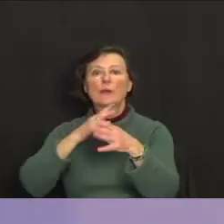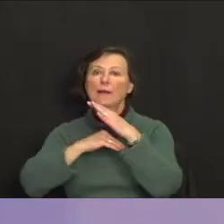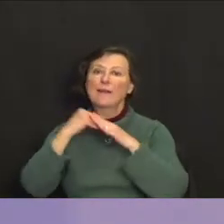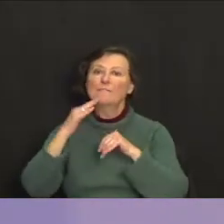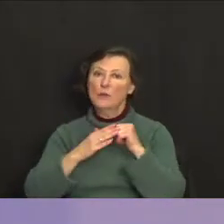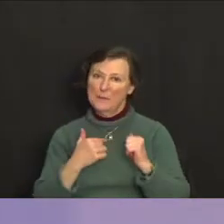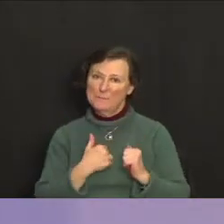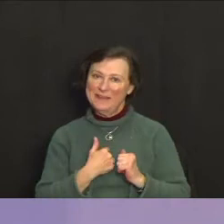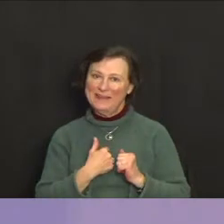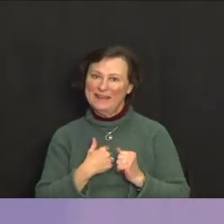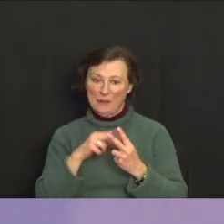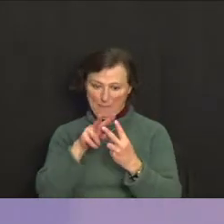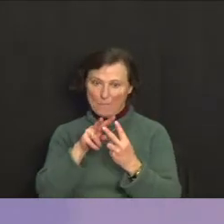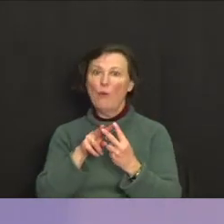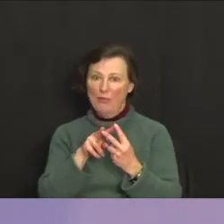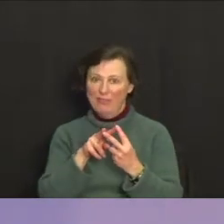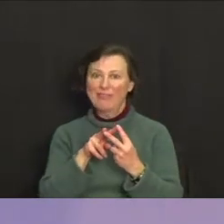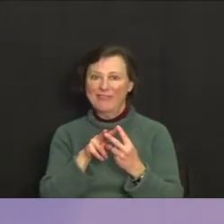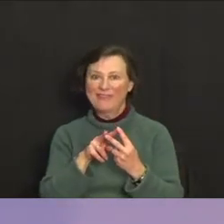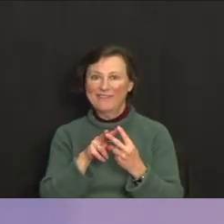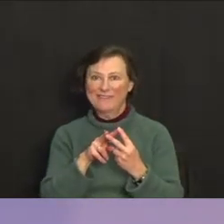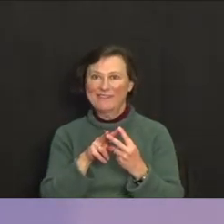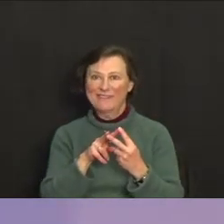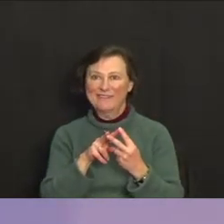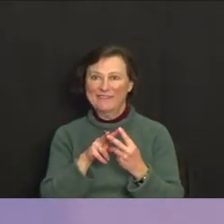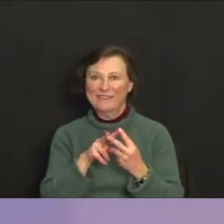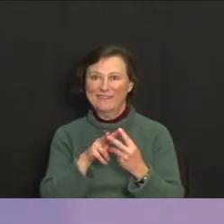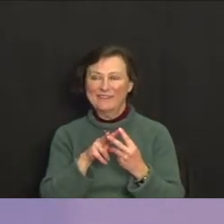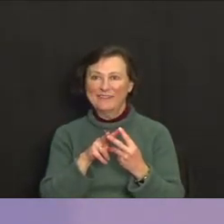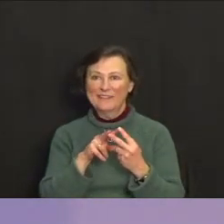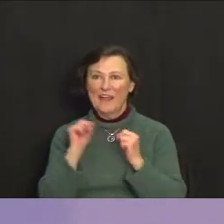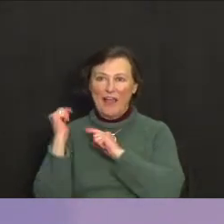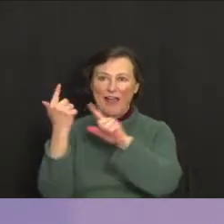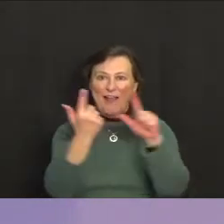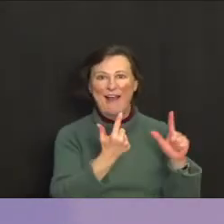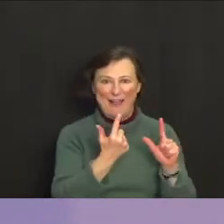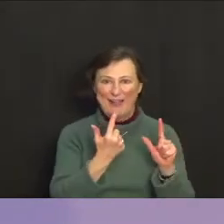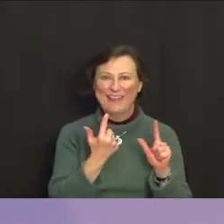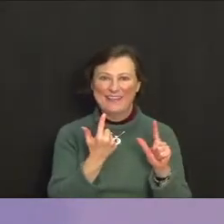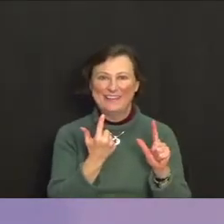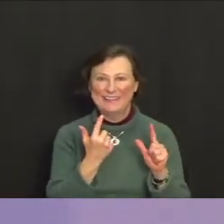think both things. I think both of us, no not both of us, but all of us in this community can relate to.